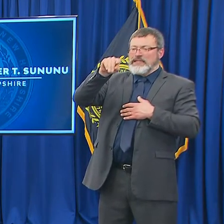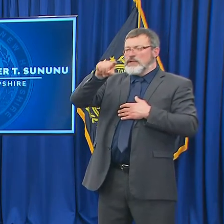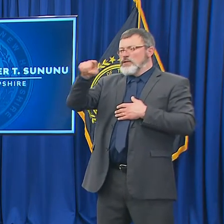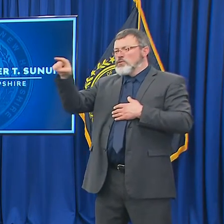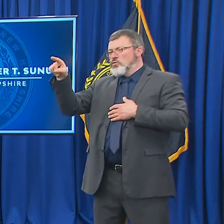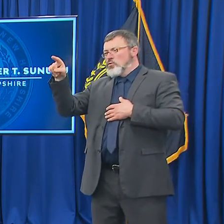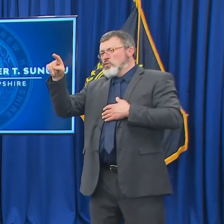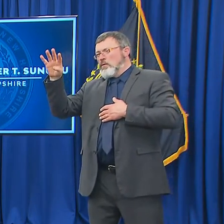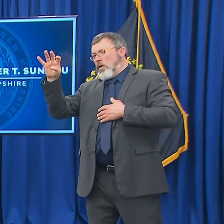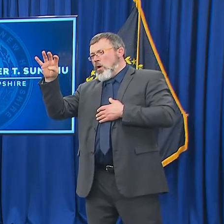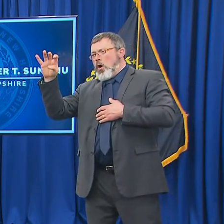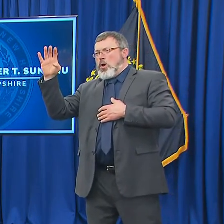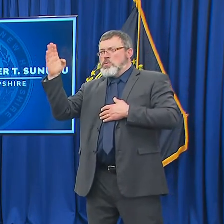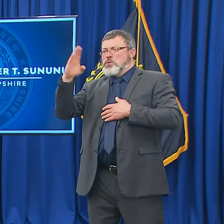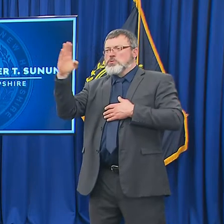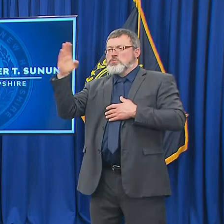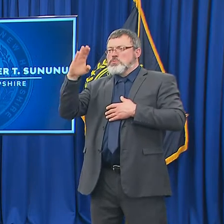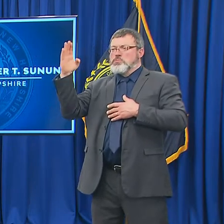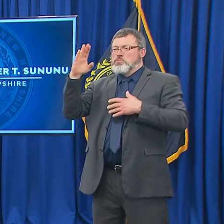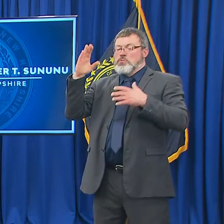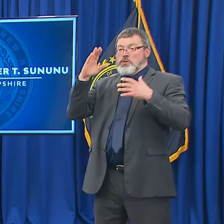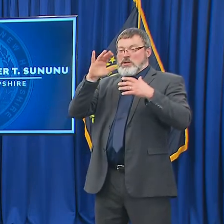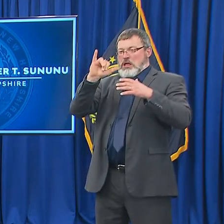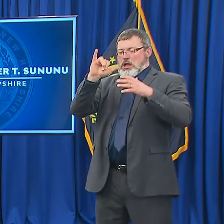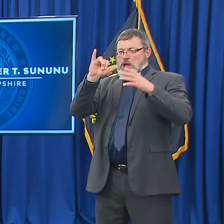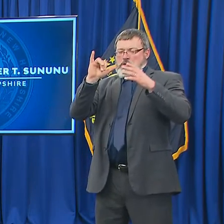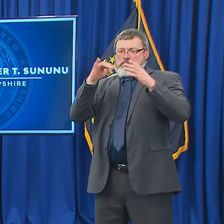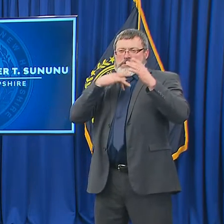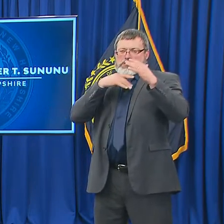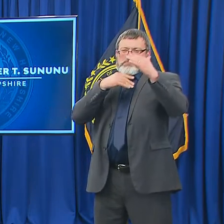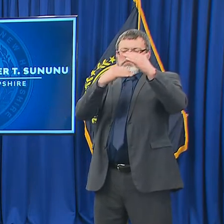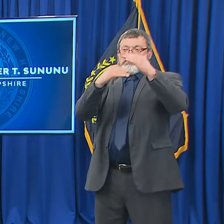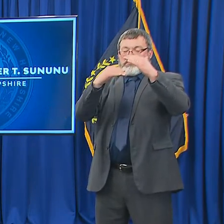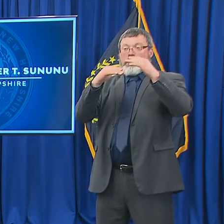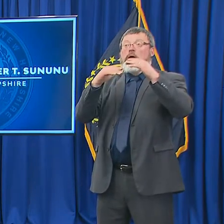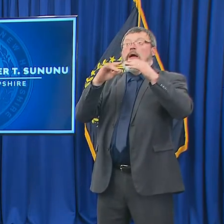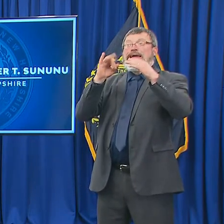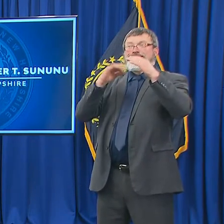once we've done all of that. If we've shut down all of our inpatient outpatient settings